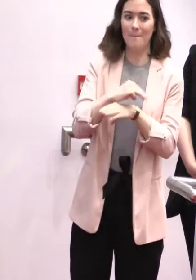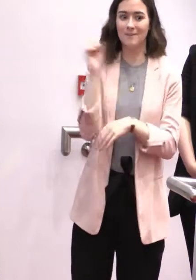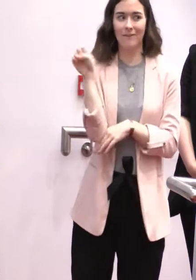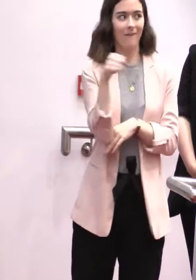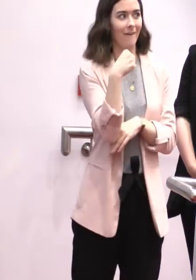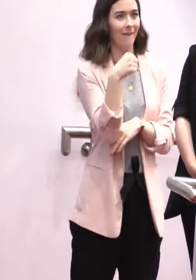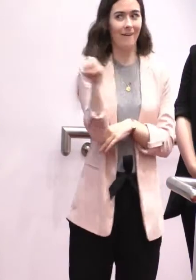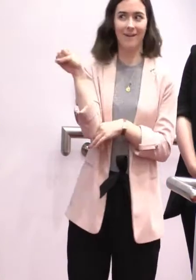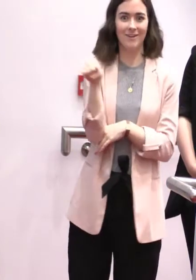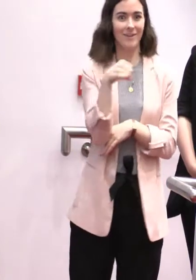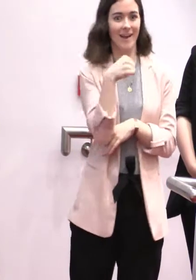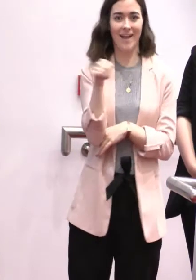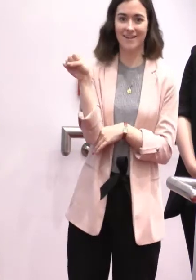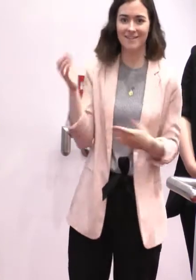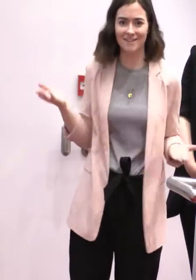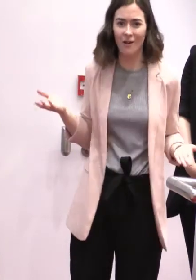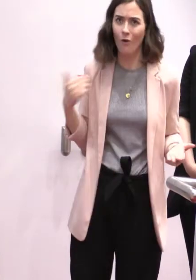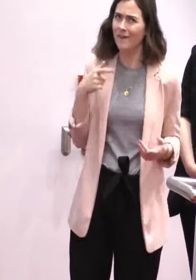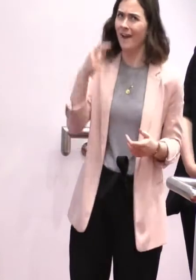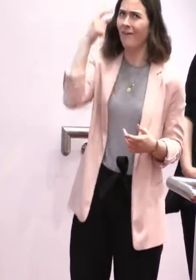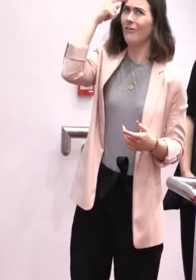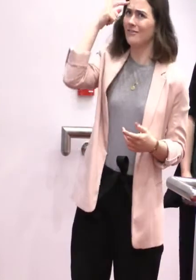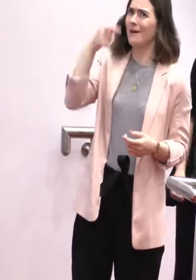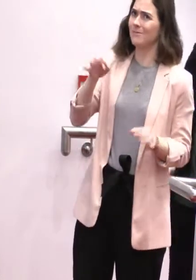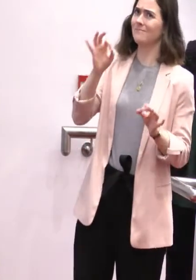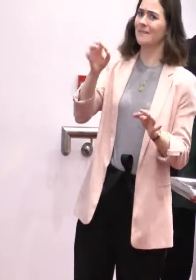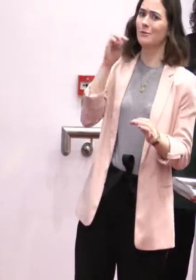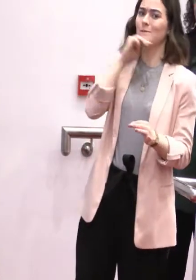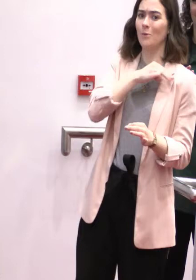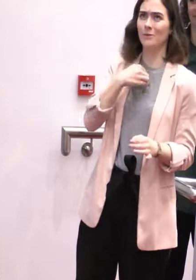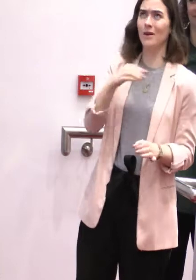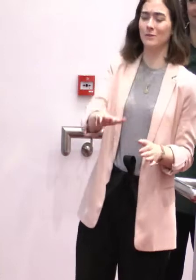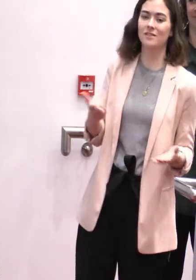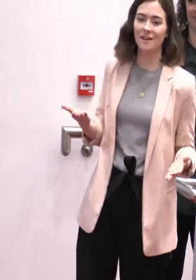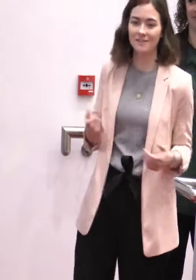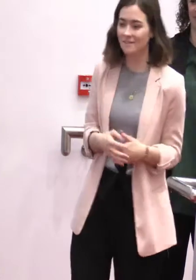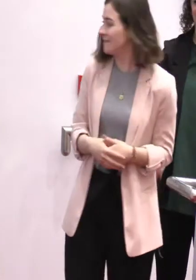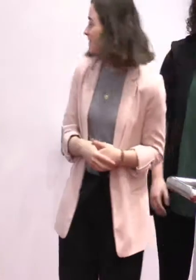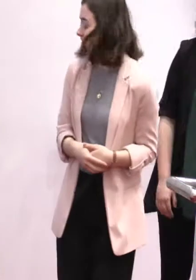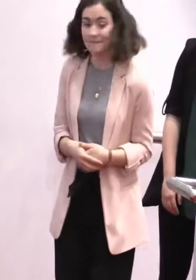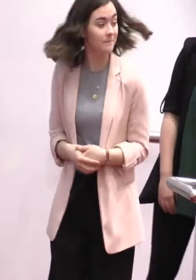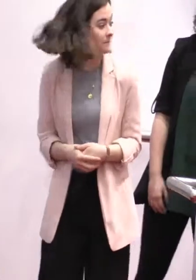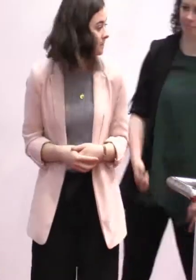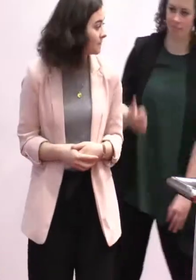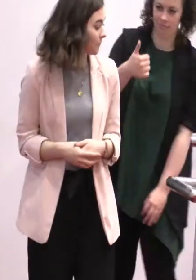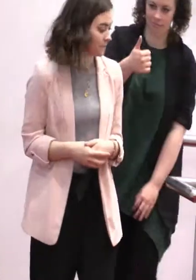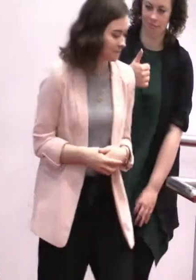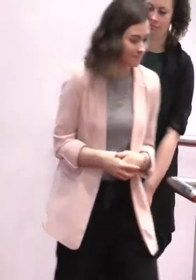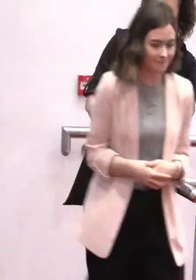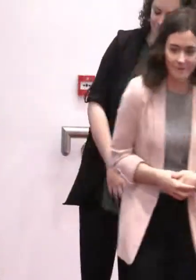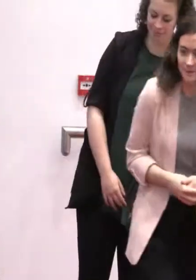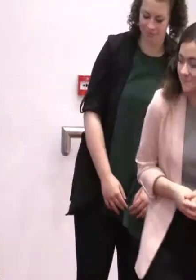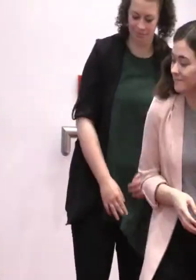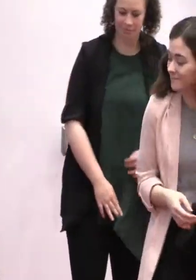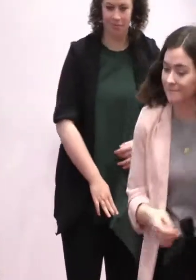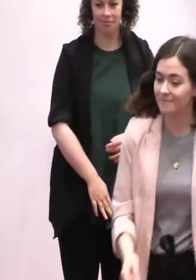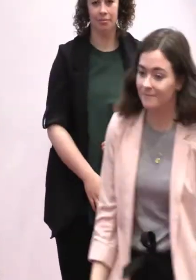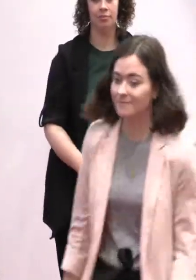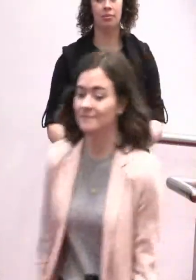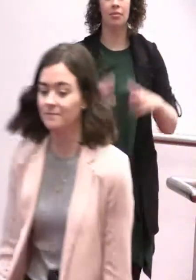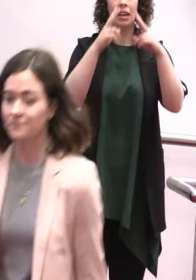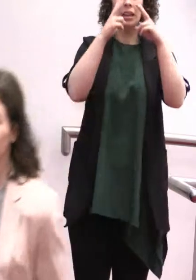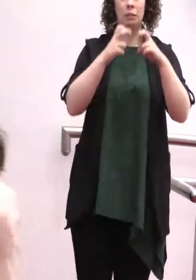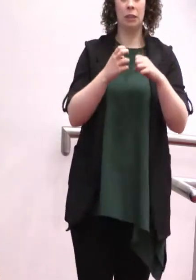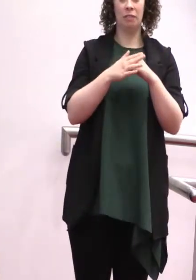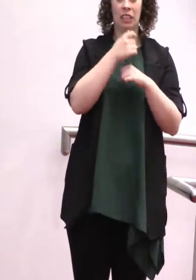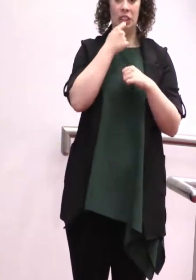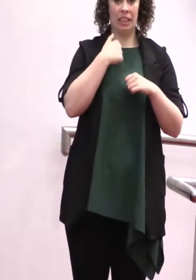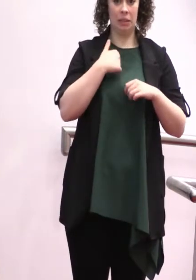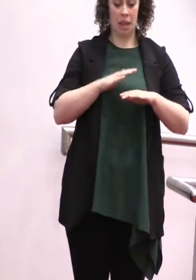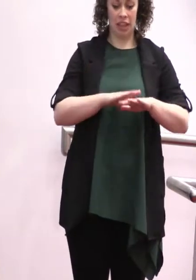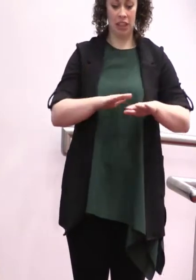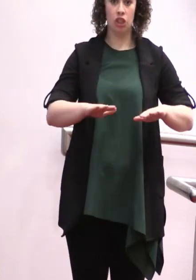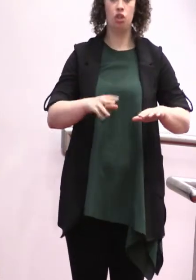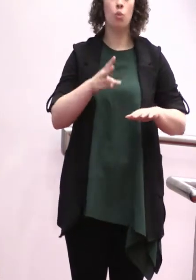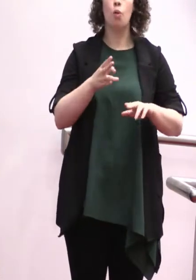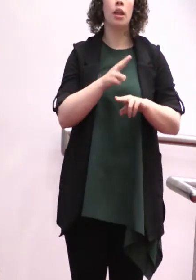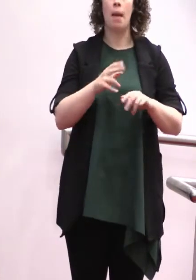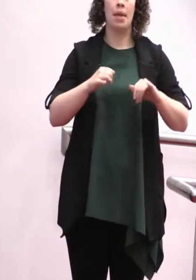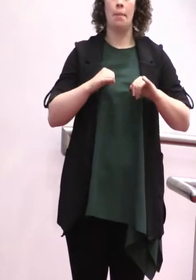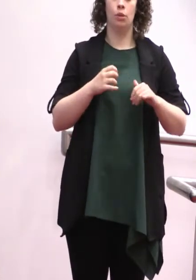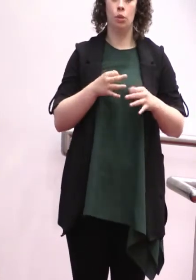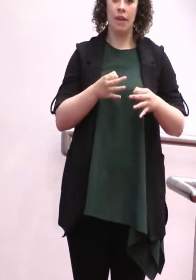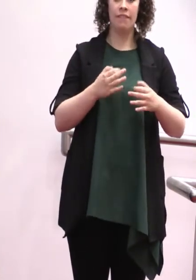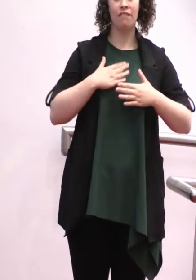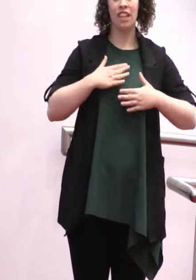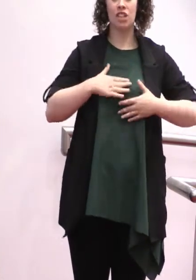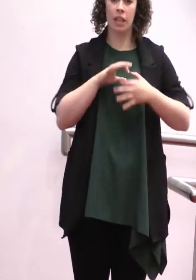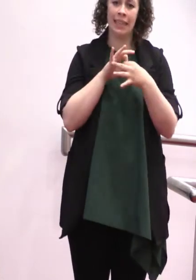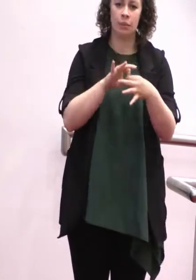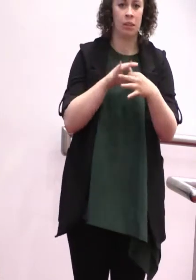would not be able to offer child physical intimacy or touch, which is not to